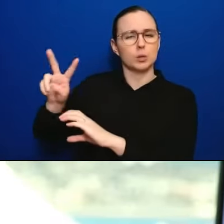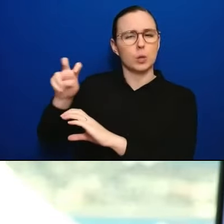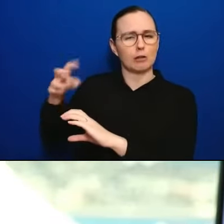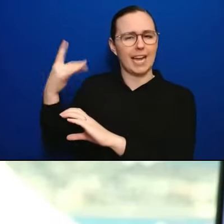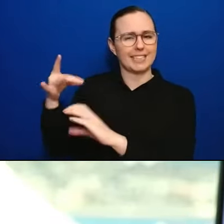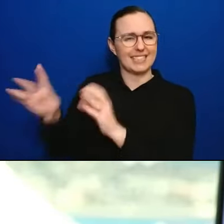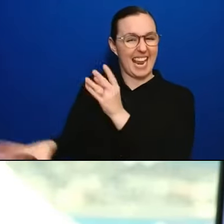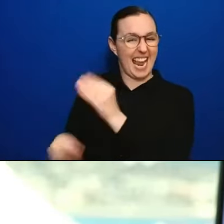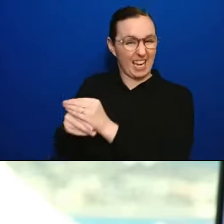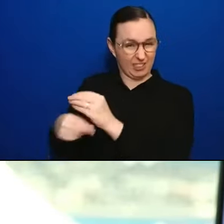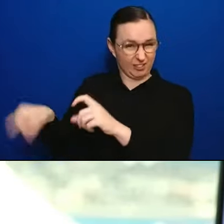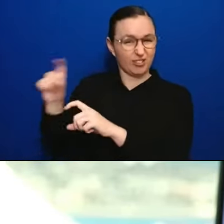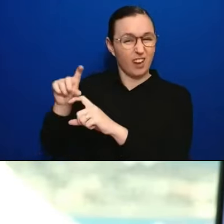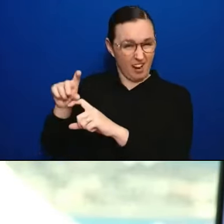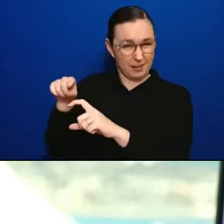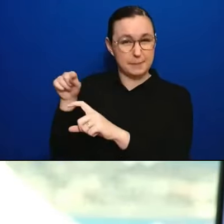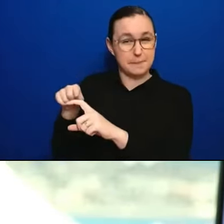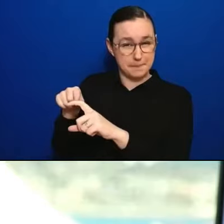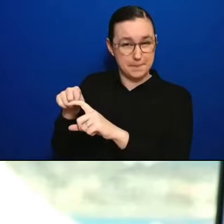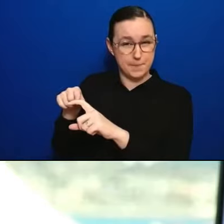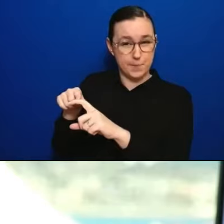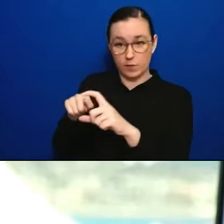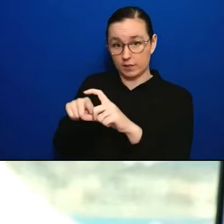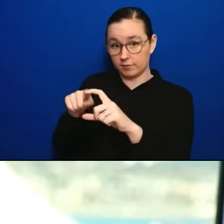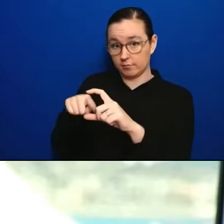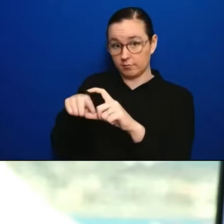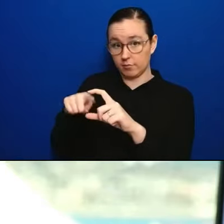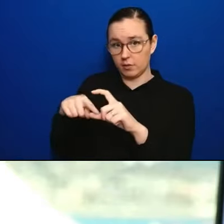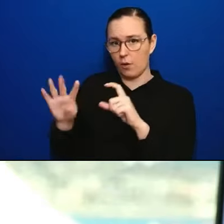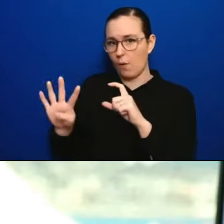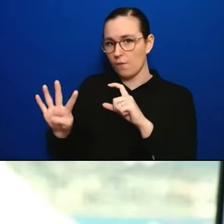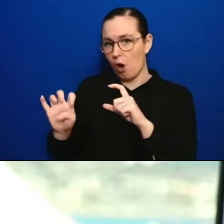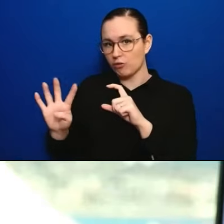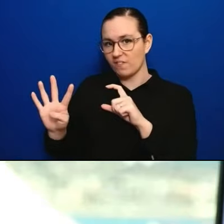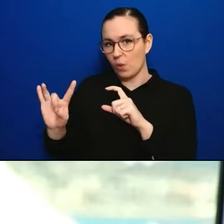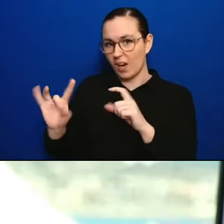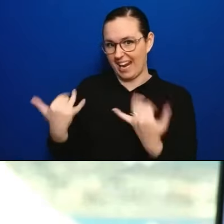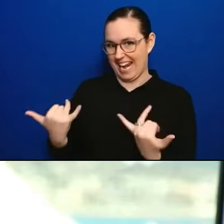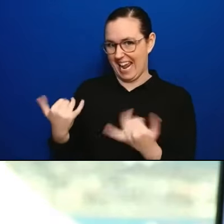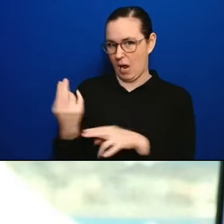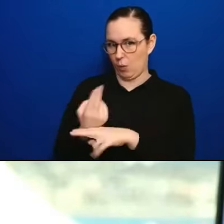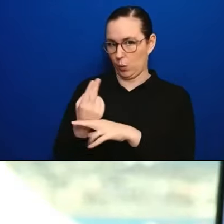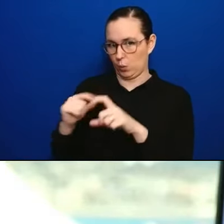have 510 base critical care